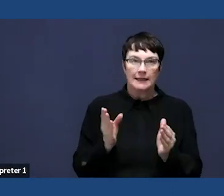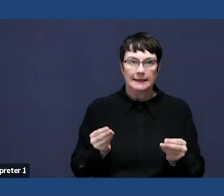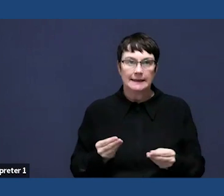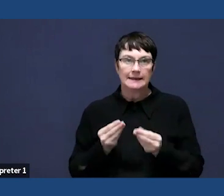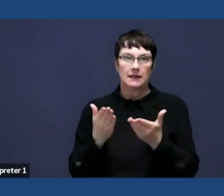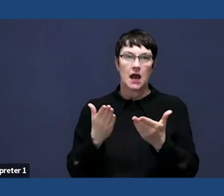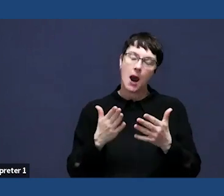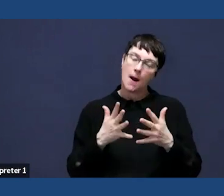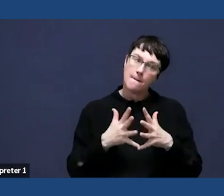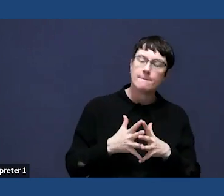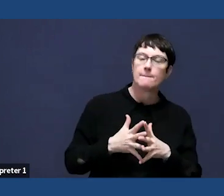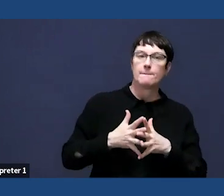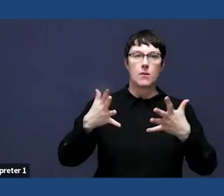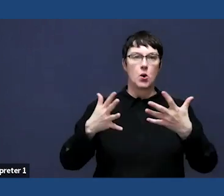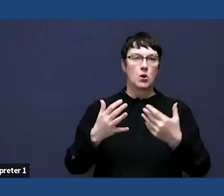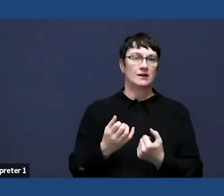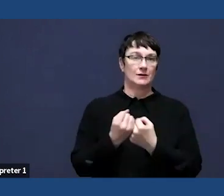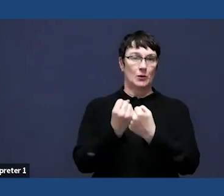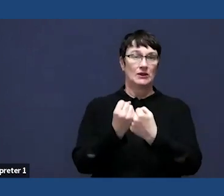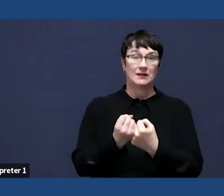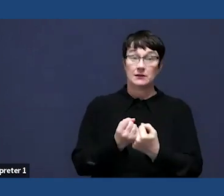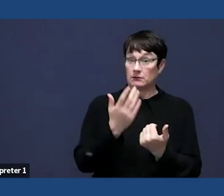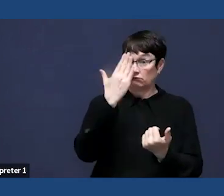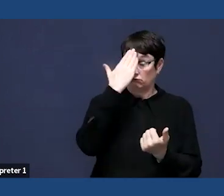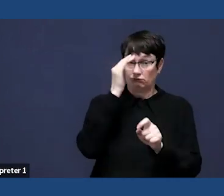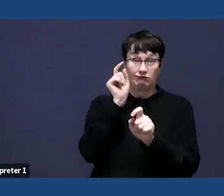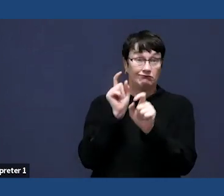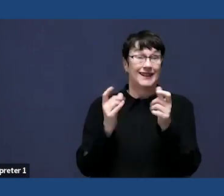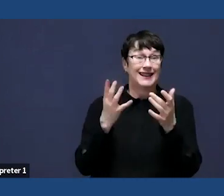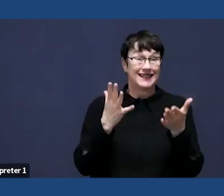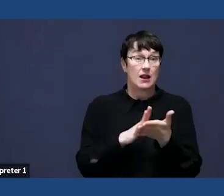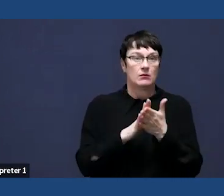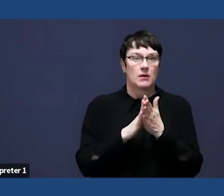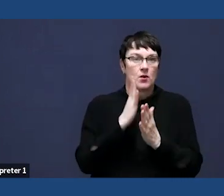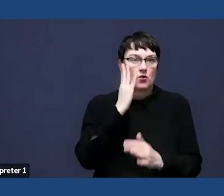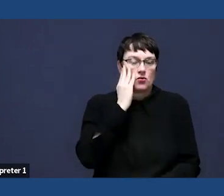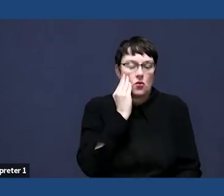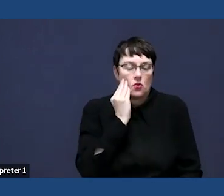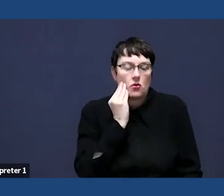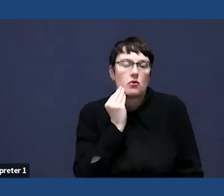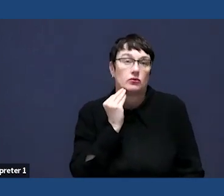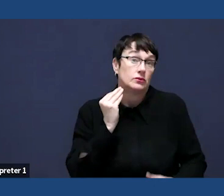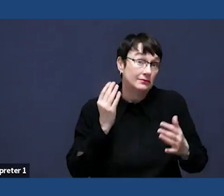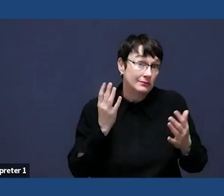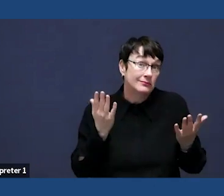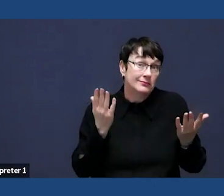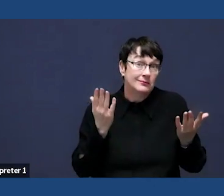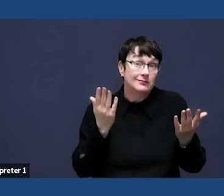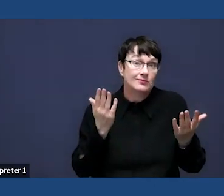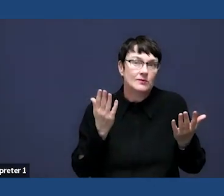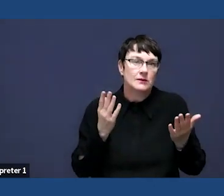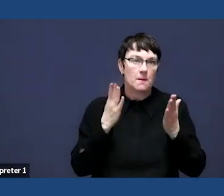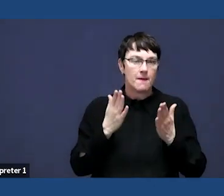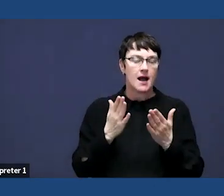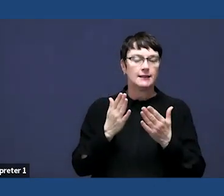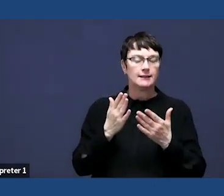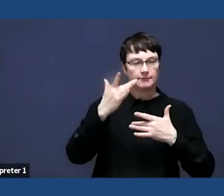Because we are working very closely with Silvia and really to try to increase that training